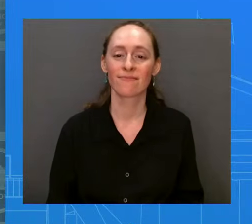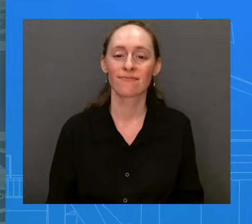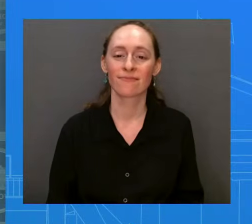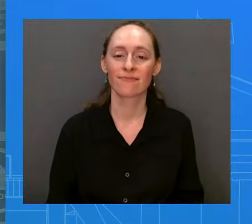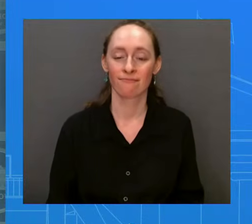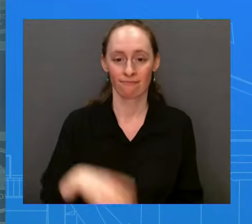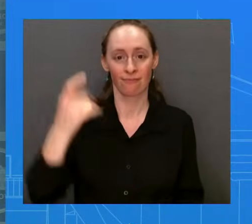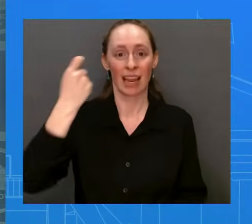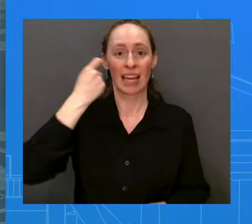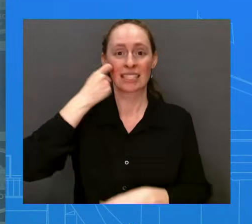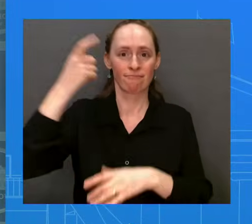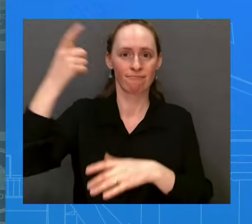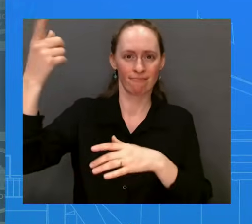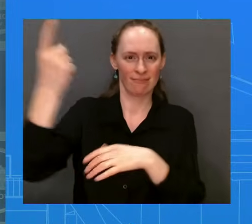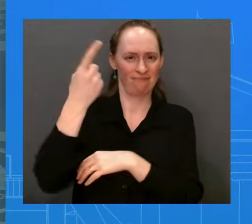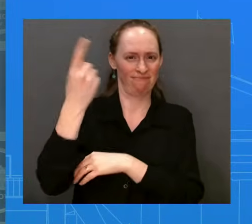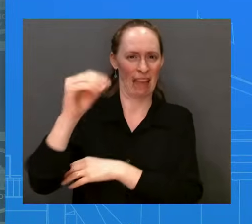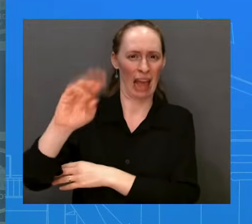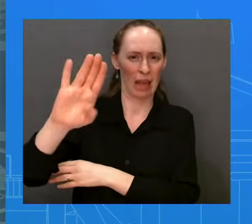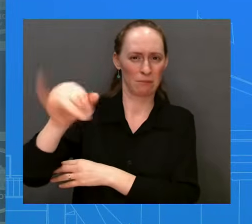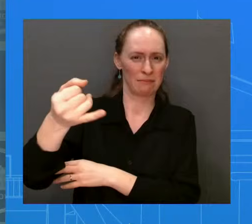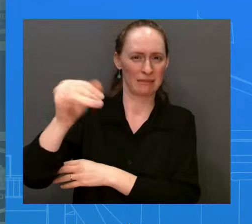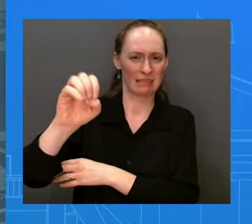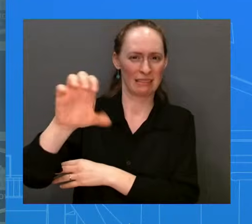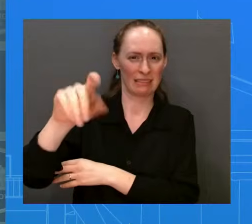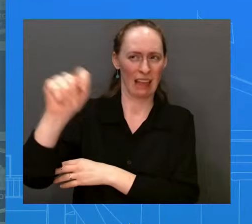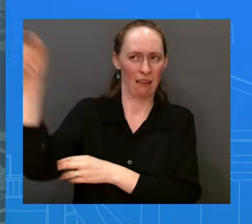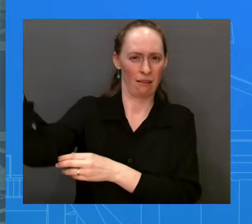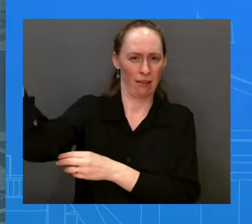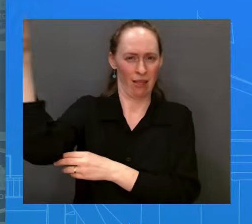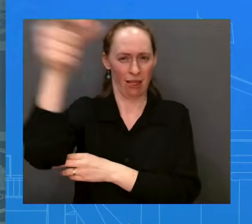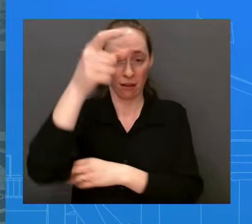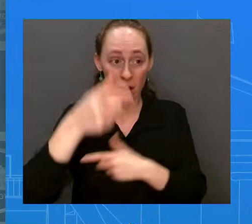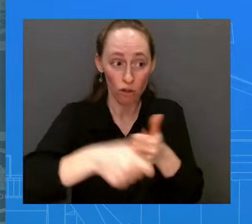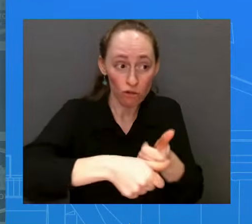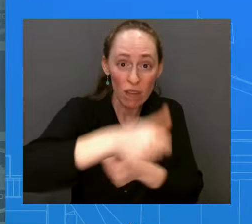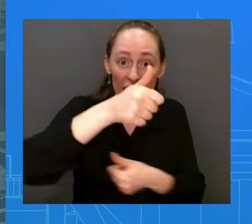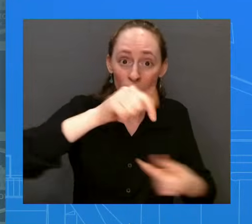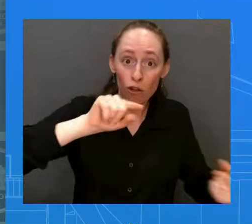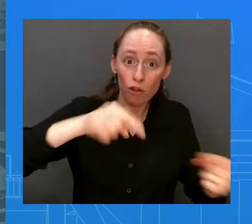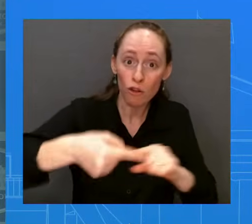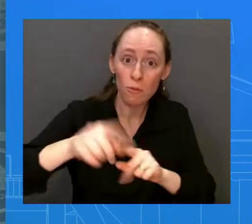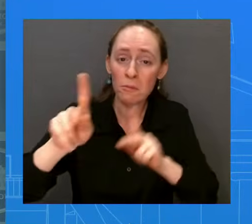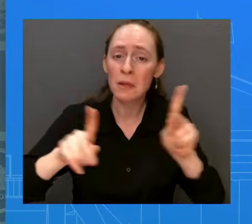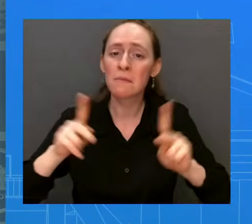and we are laser-focused on confirming their nature and purpose, including through intensive efforts to collect debris